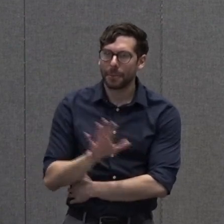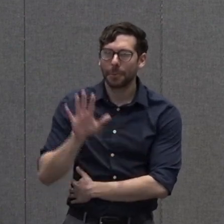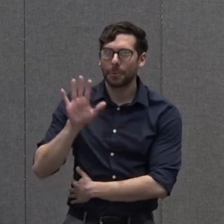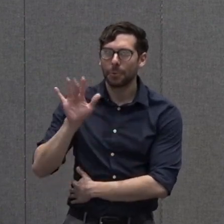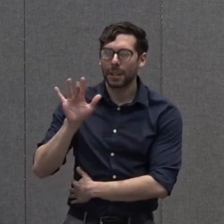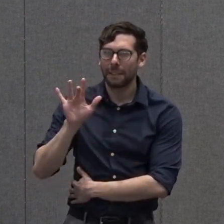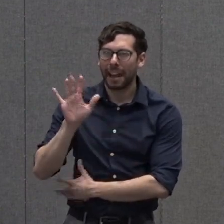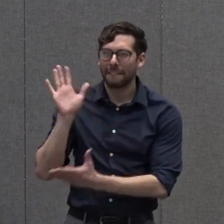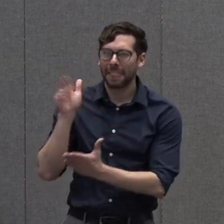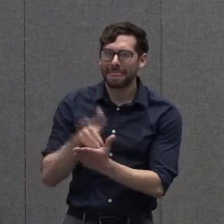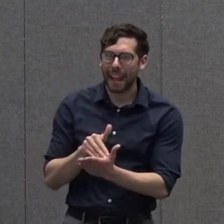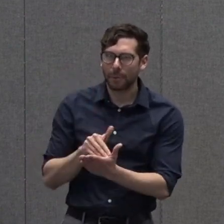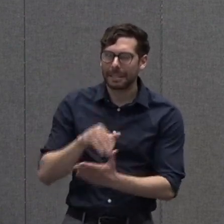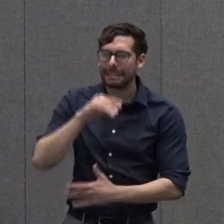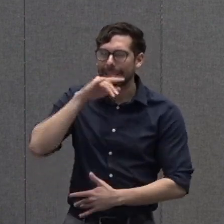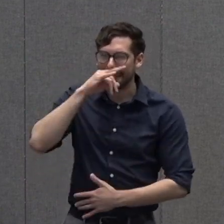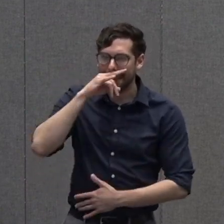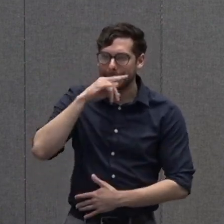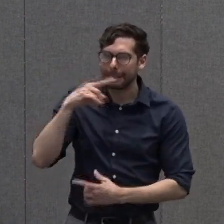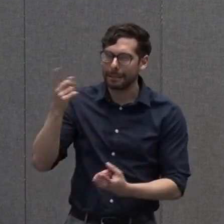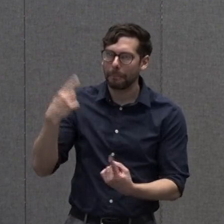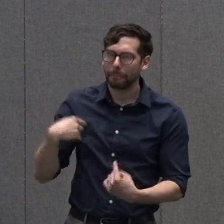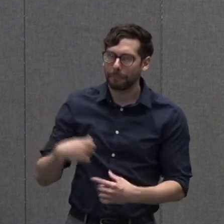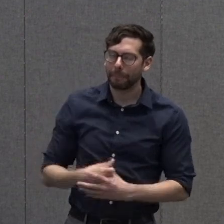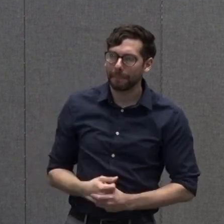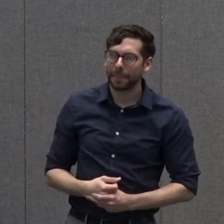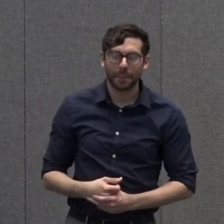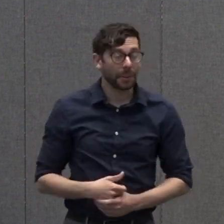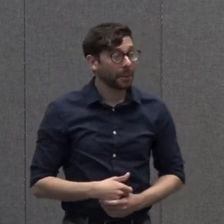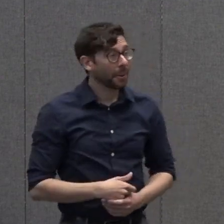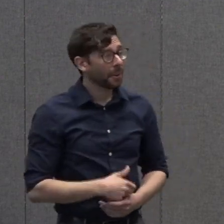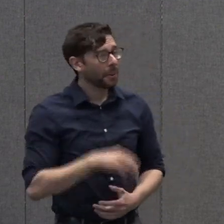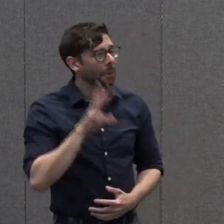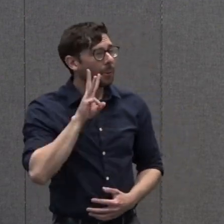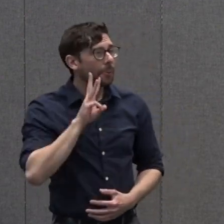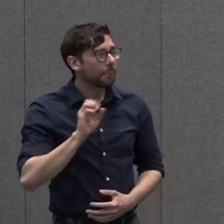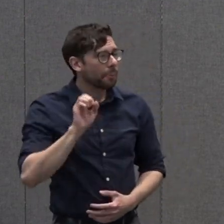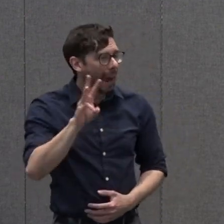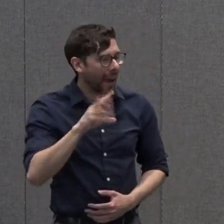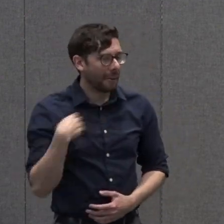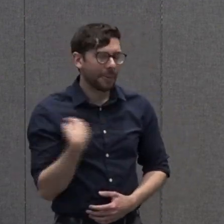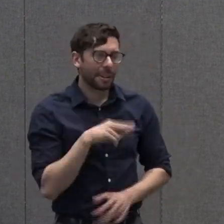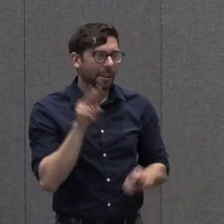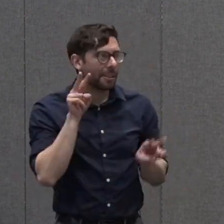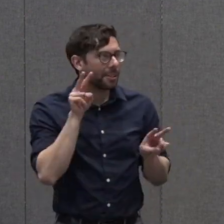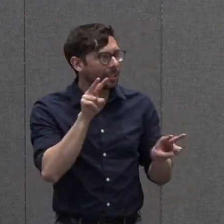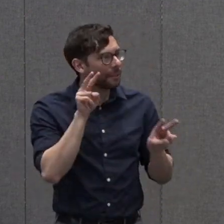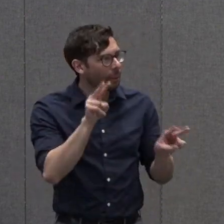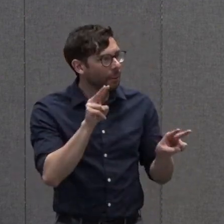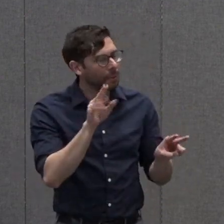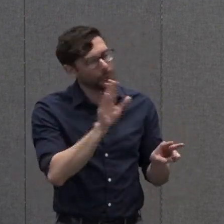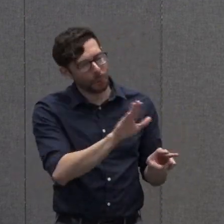Wow, so we're looking forward to a time when we can be back open, and have them coming back